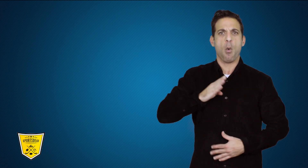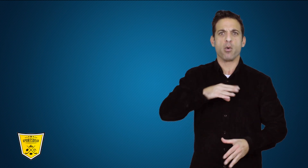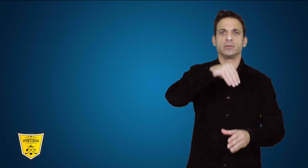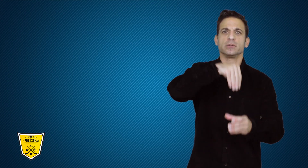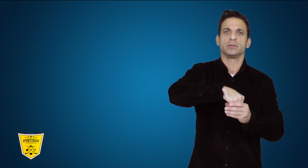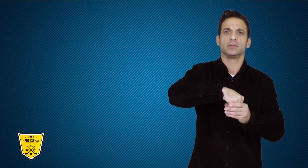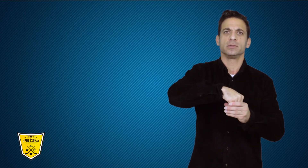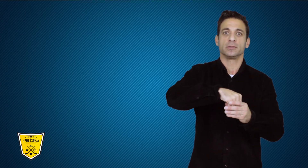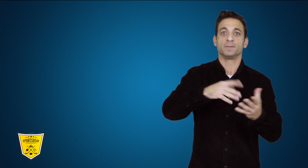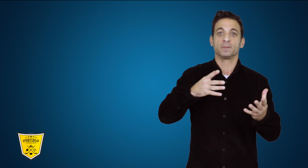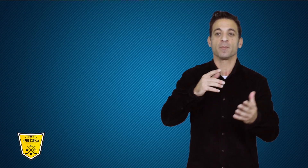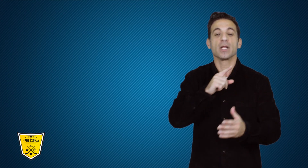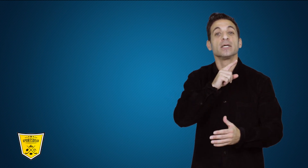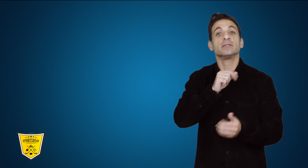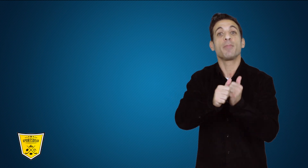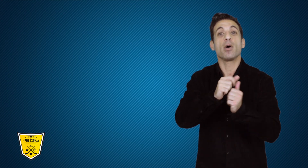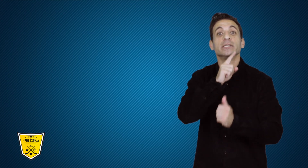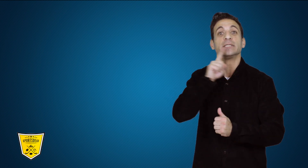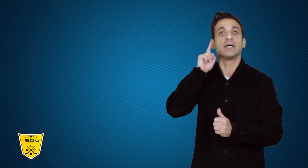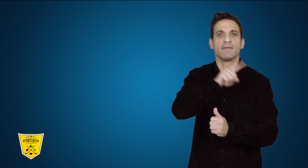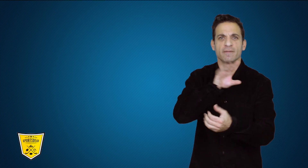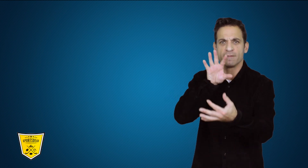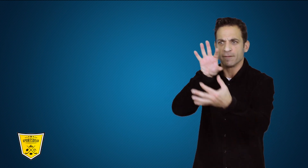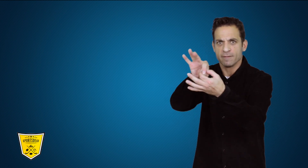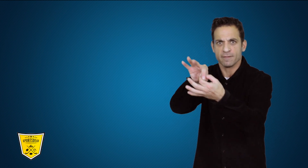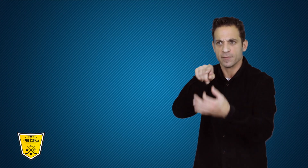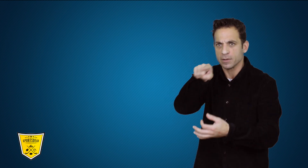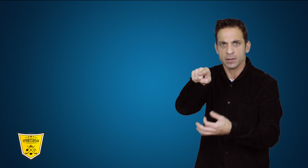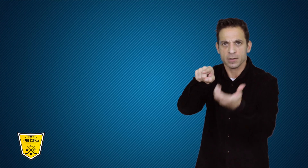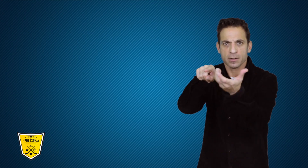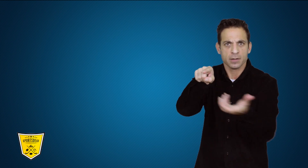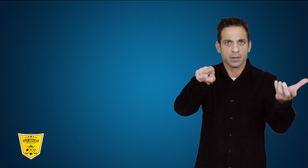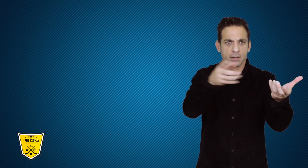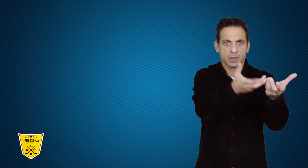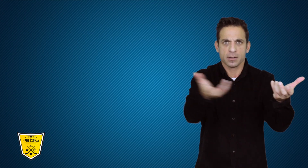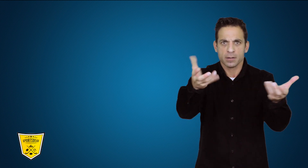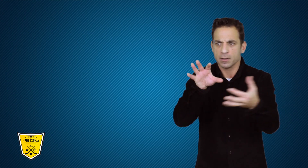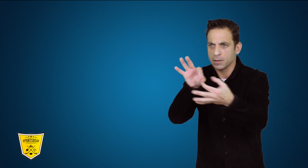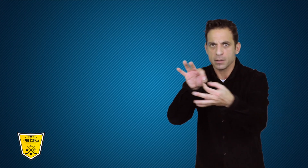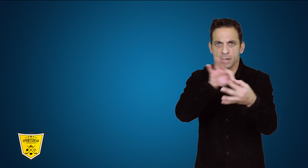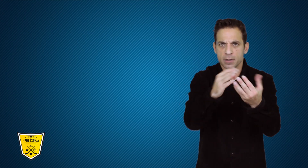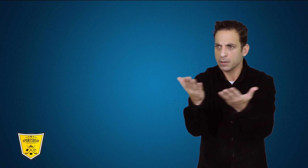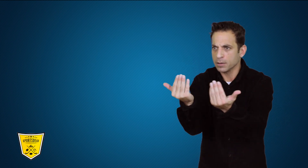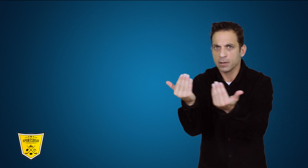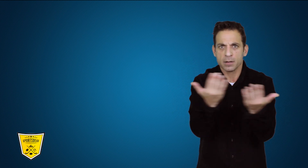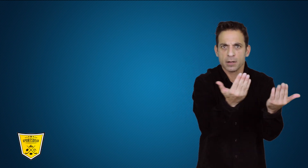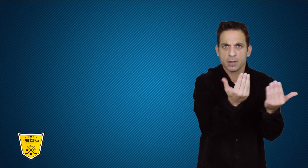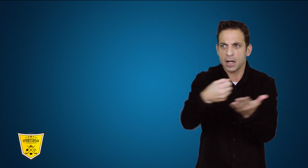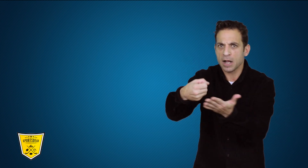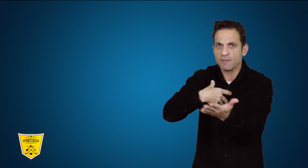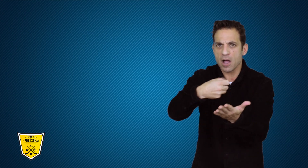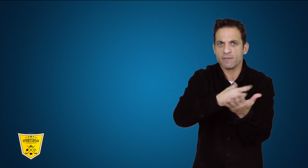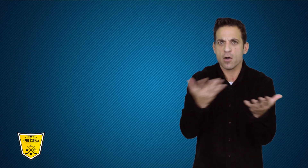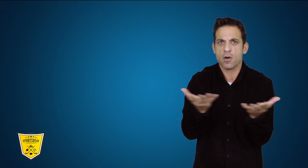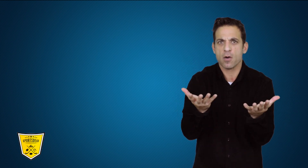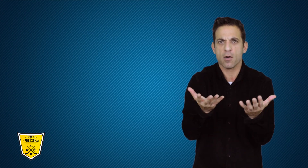as board members. SportsDeaf contacted both the ICSD office and the second group.